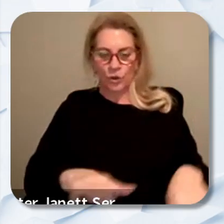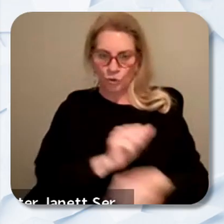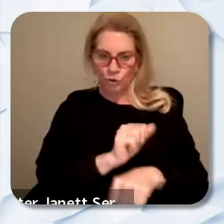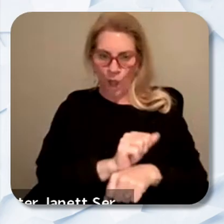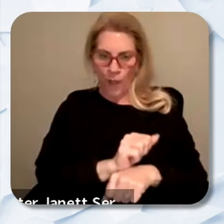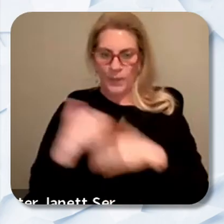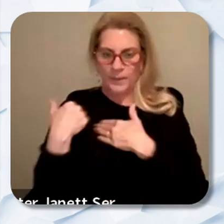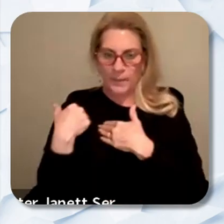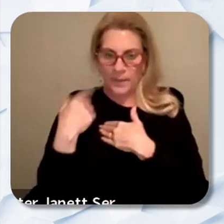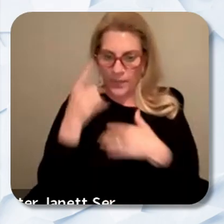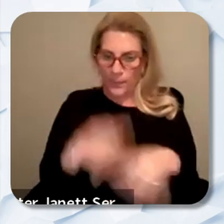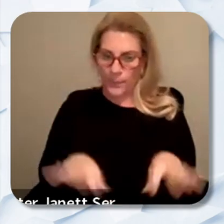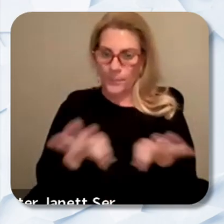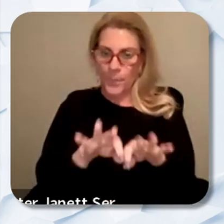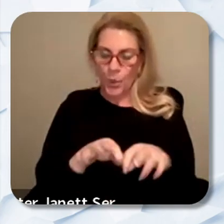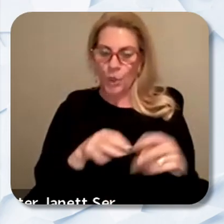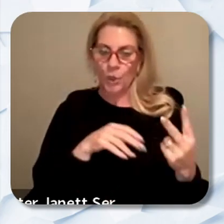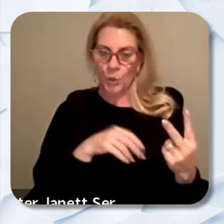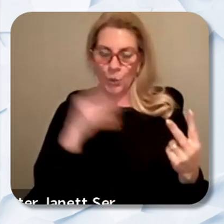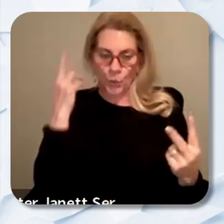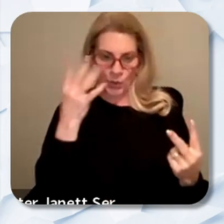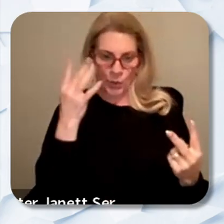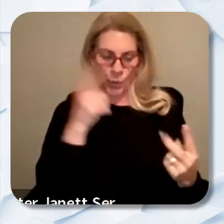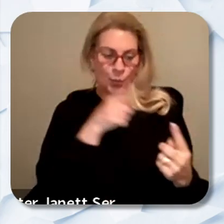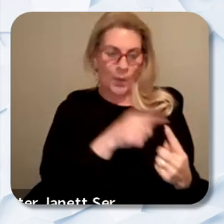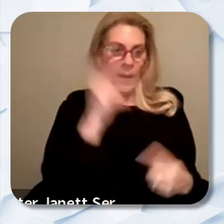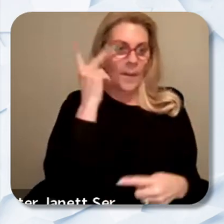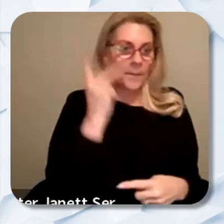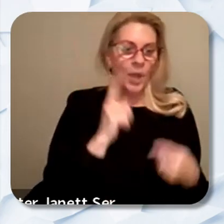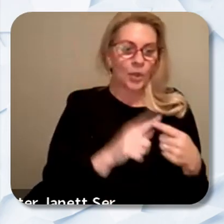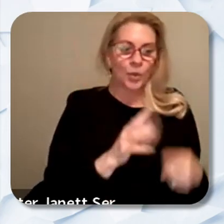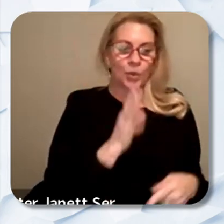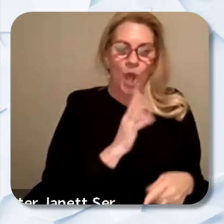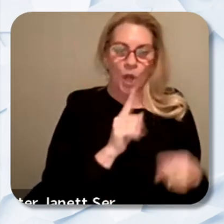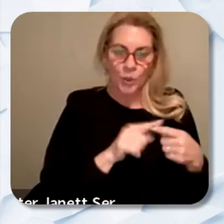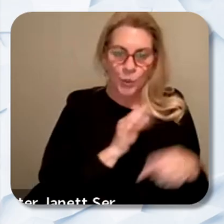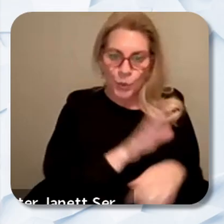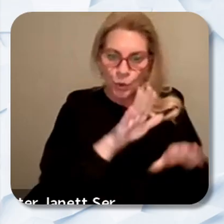think it's really important two points. One for parents to just talk to your children. Just have a